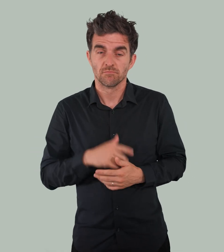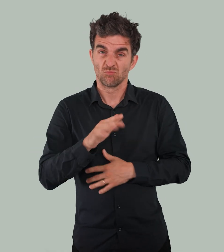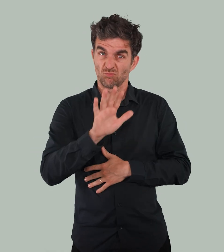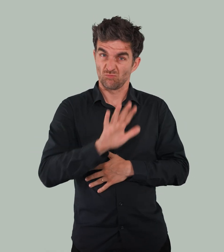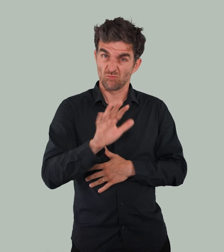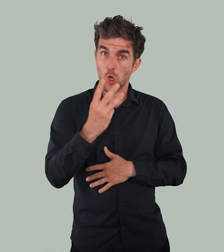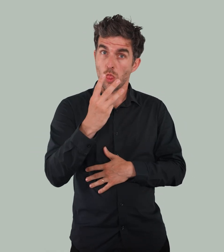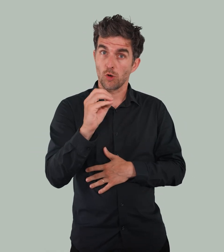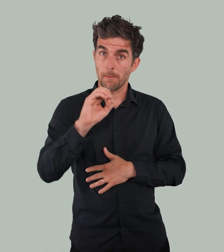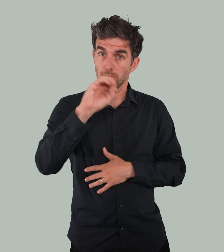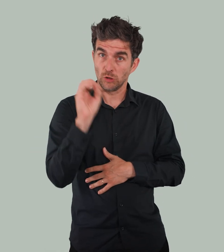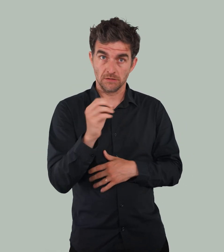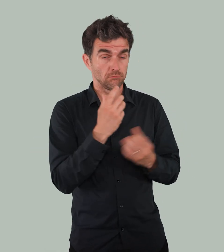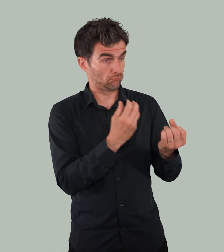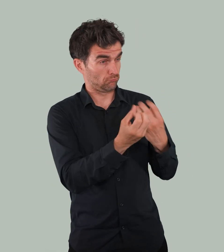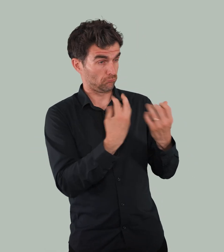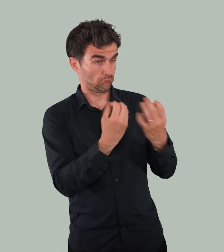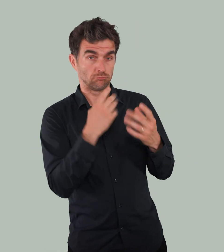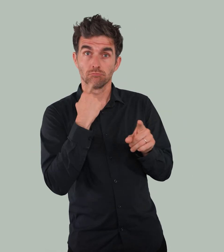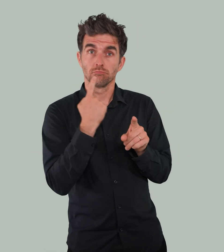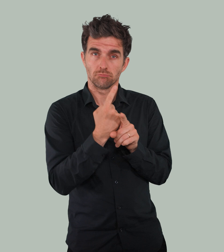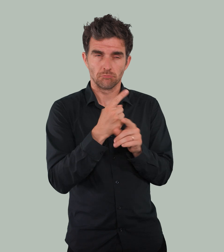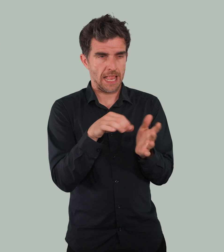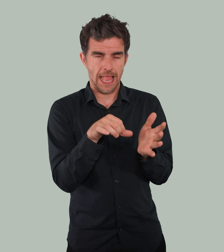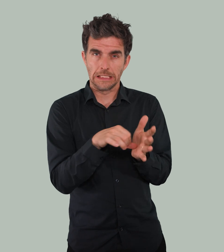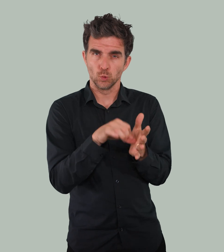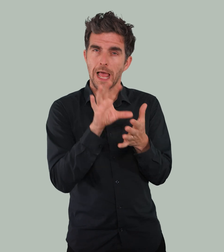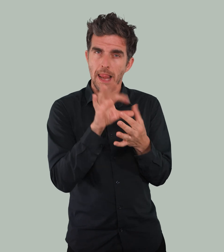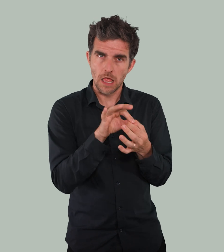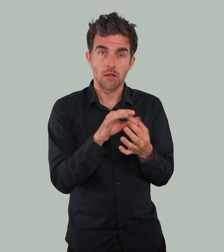53. Around 30% of responses refer to issues relating to how